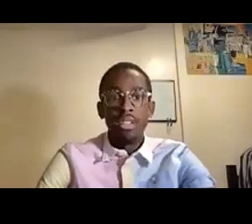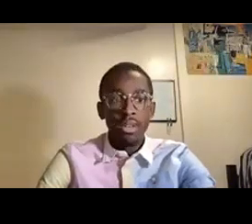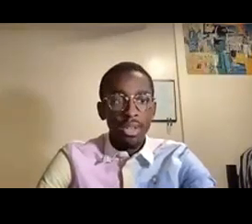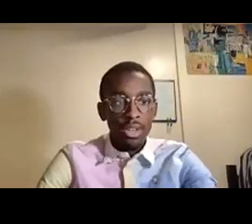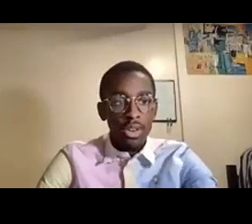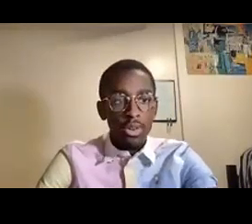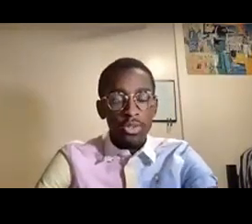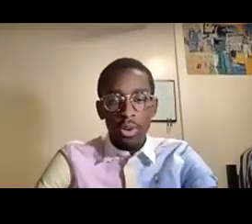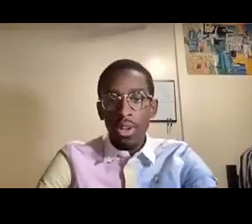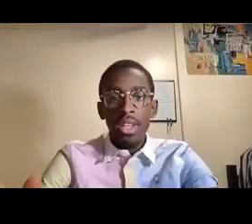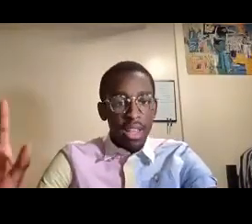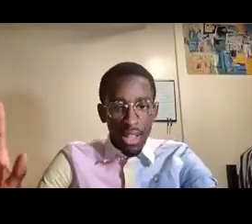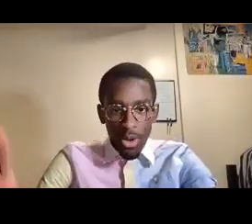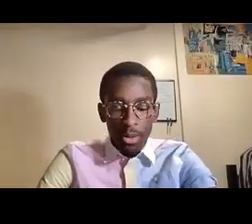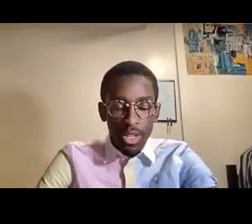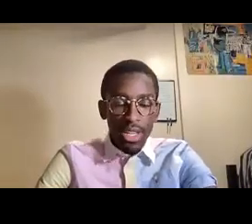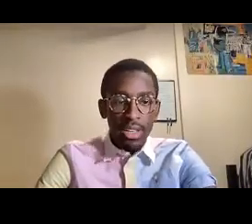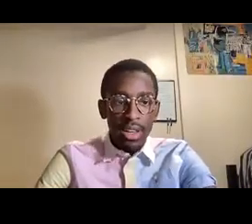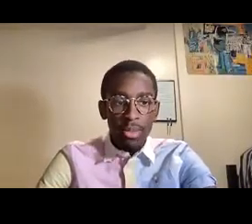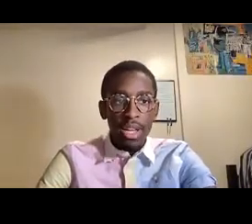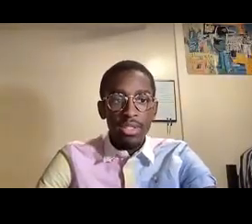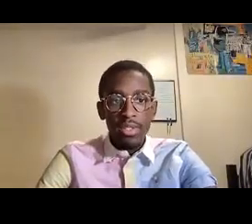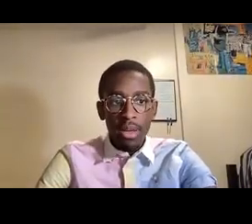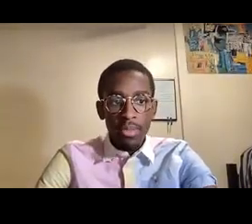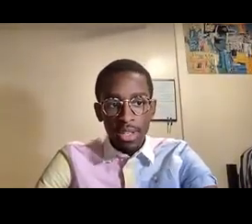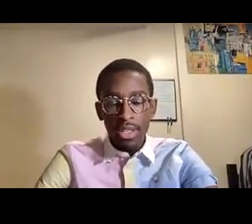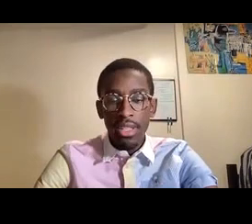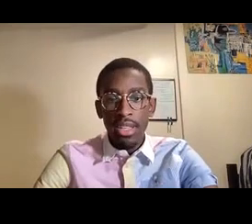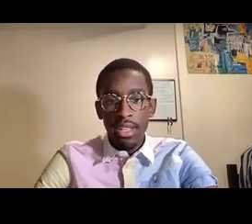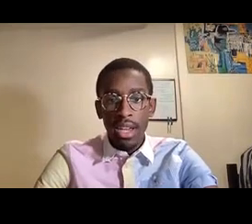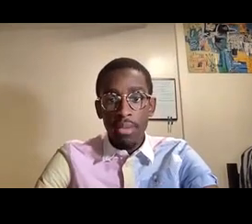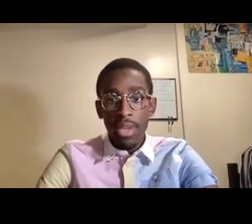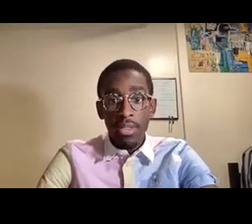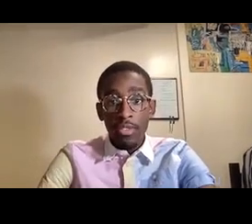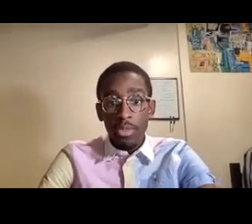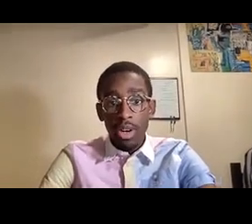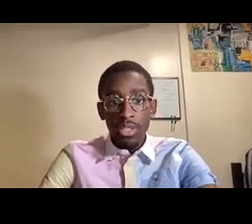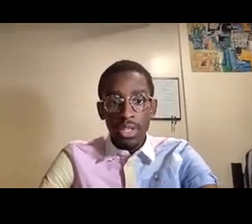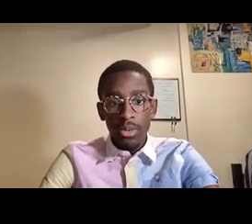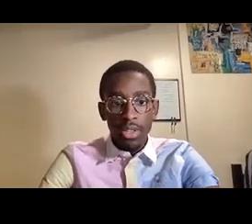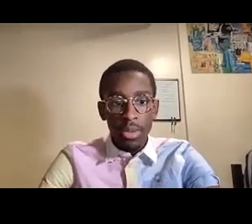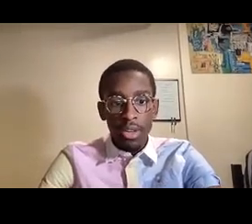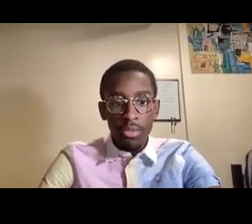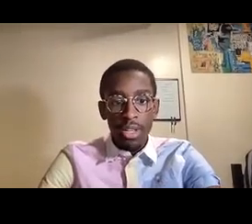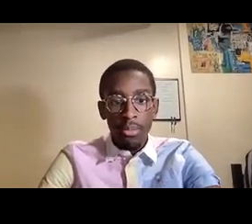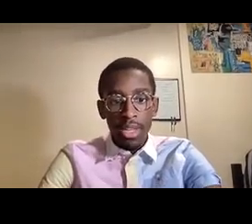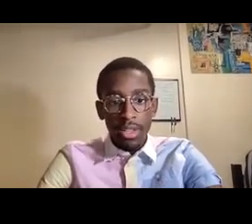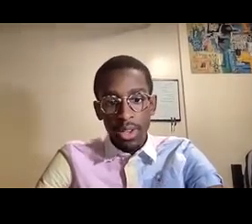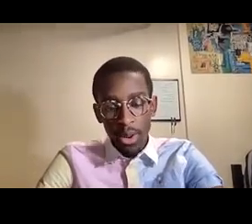there we go. So hello everyone again. I'm Elijah Simon and I made this project with my friend Mike